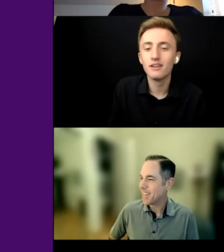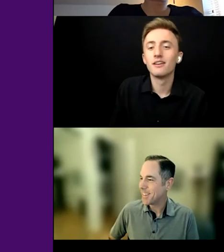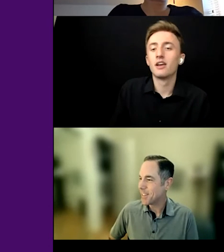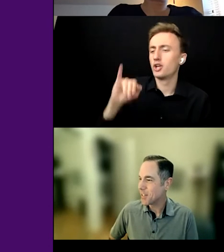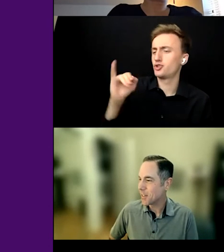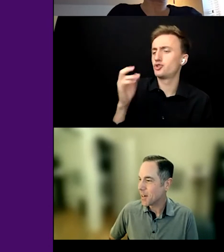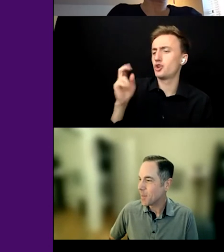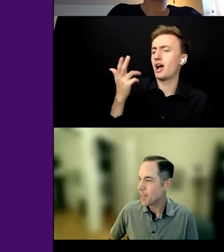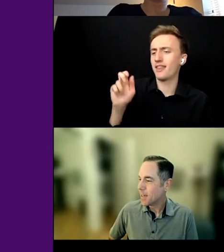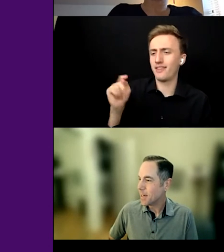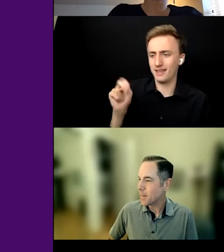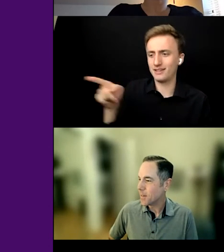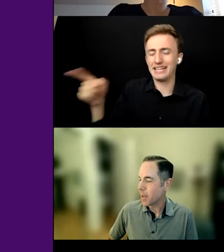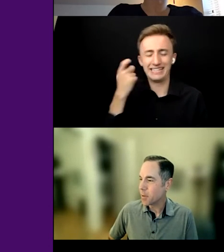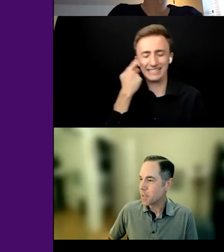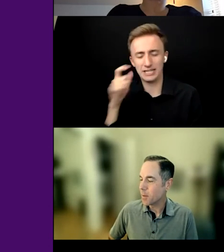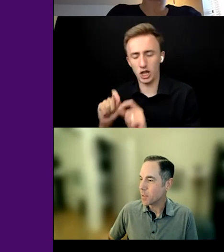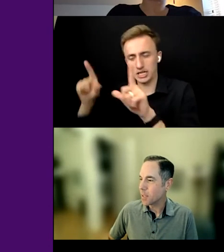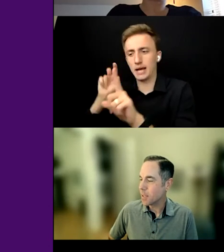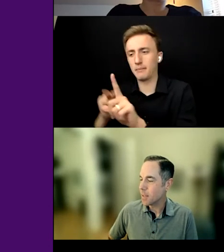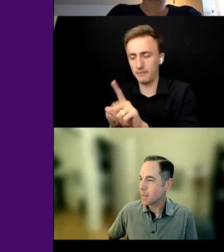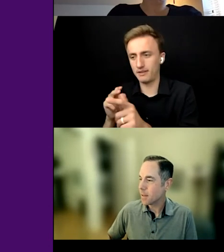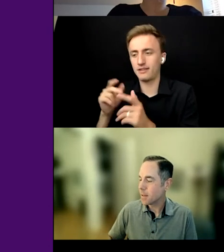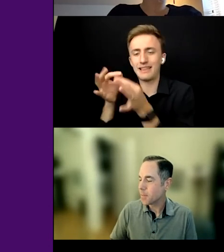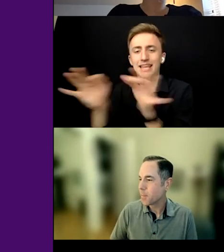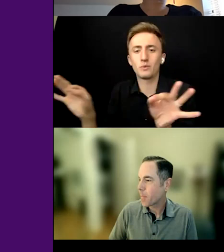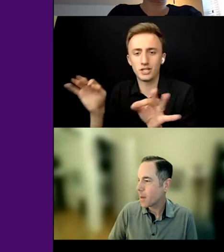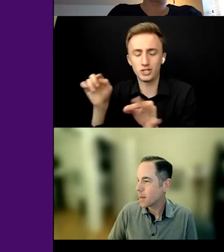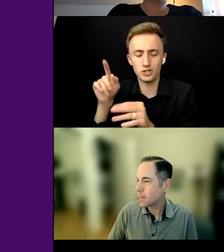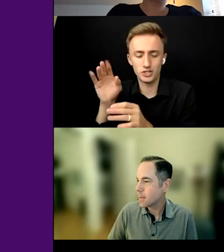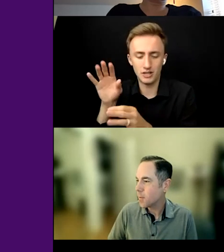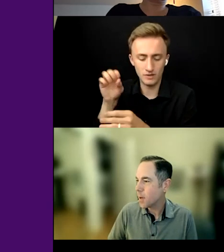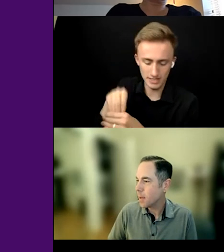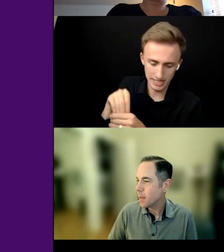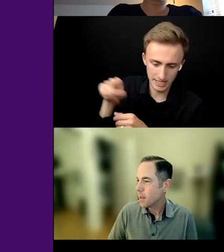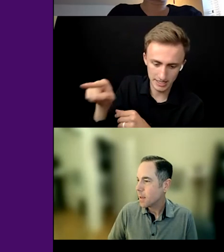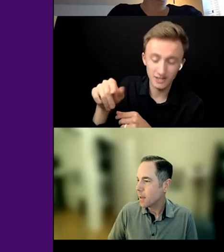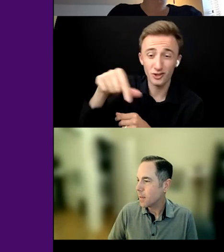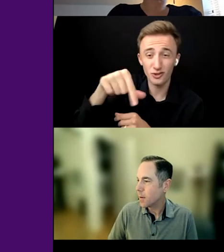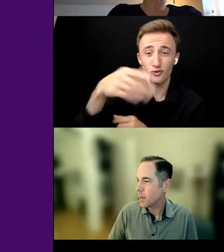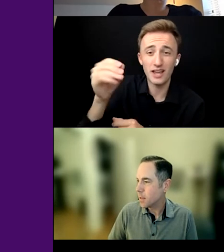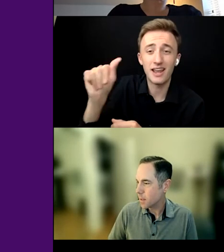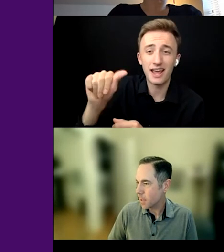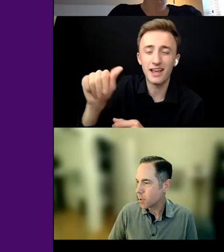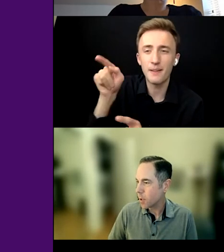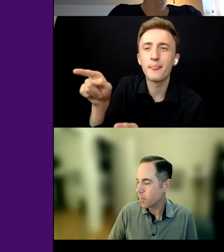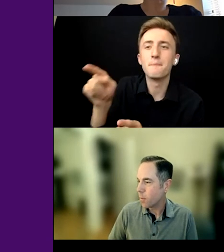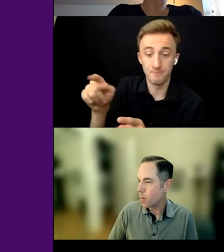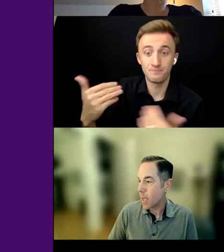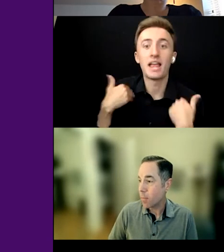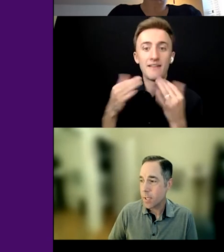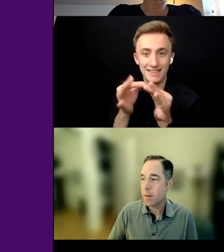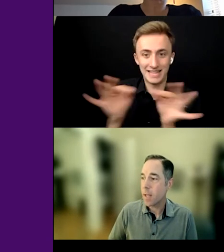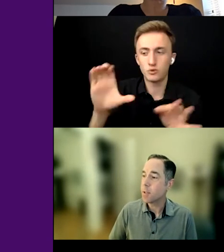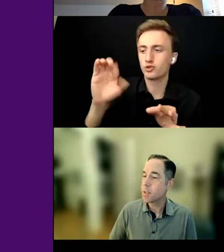did look up the language in the Q&A and there is a language code for that particular language. So